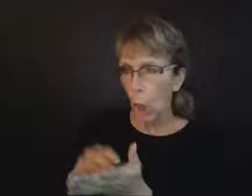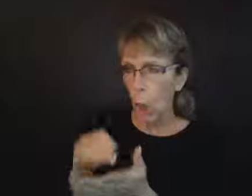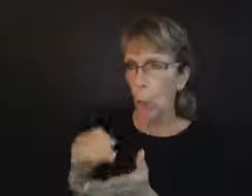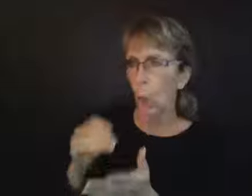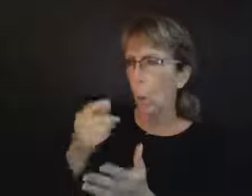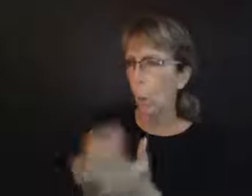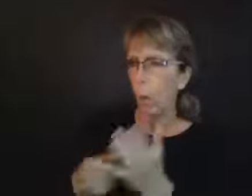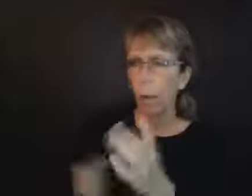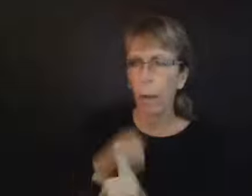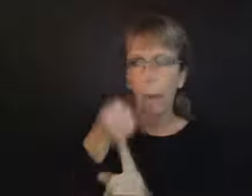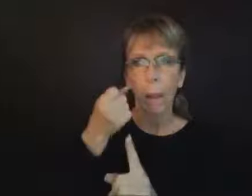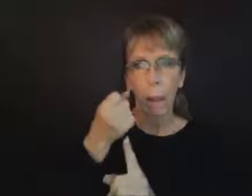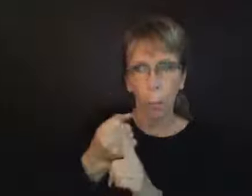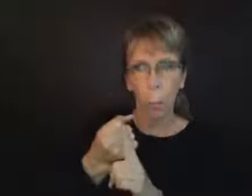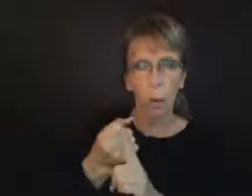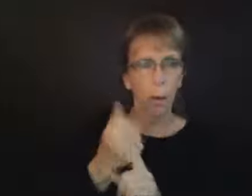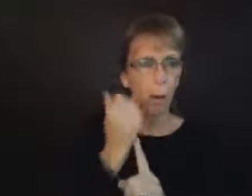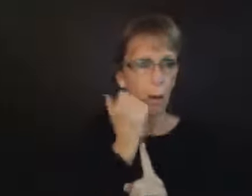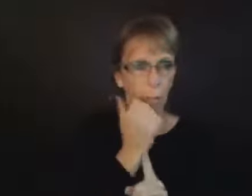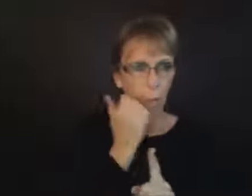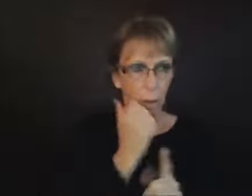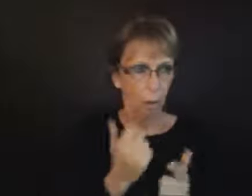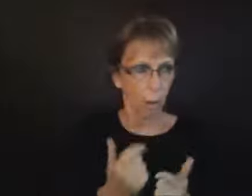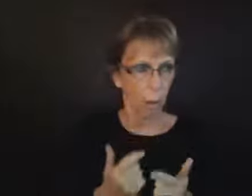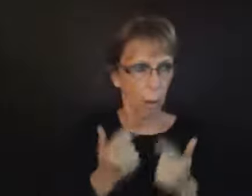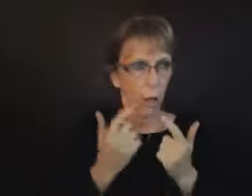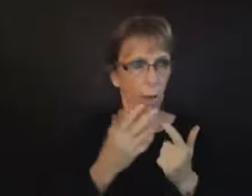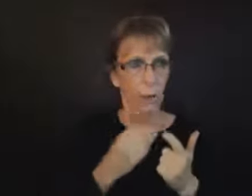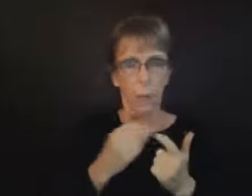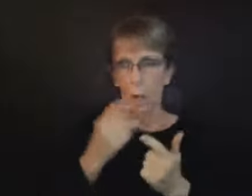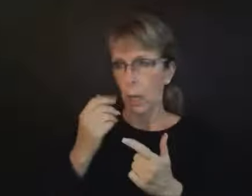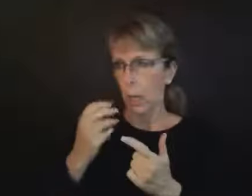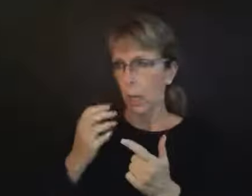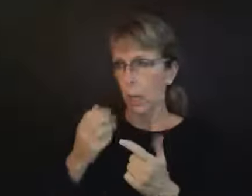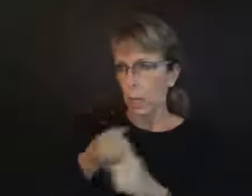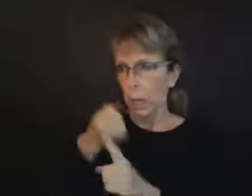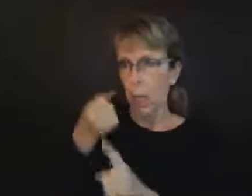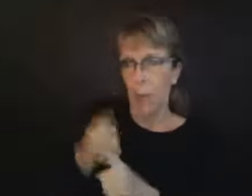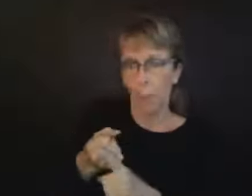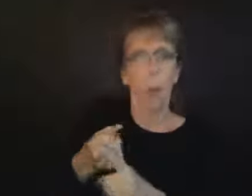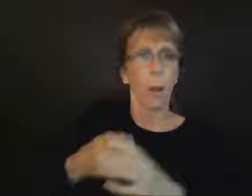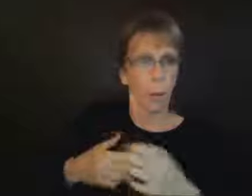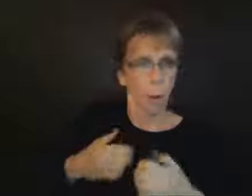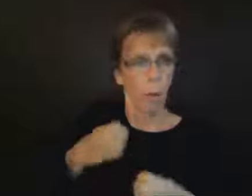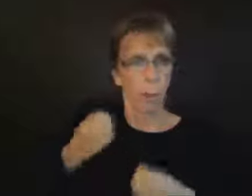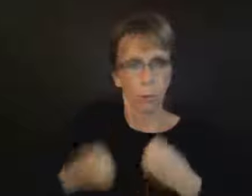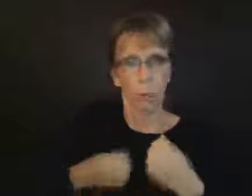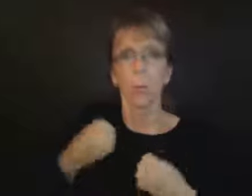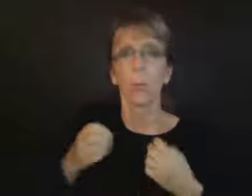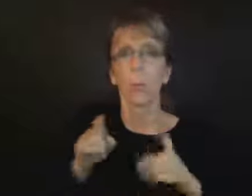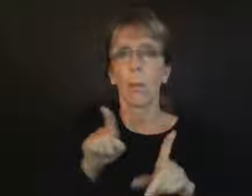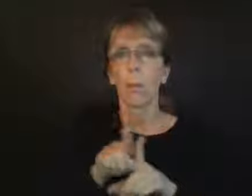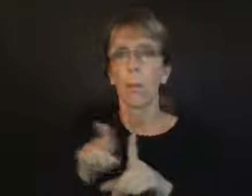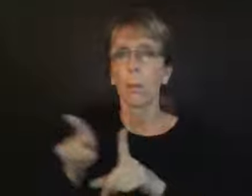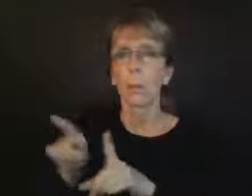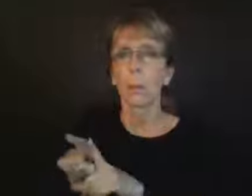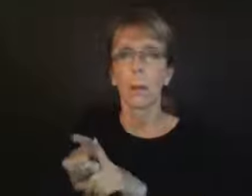and its functional and emotional impact.